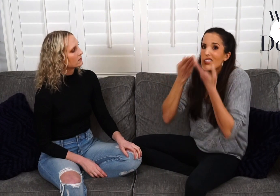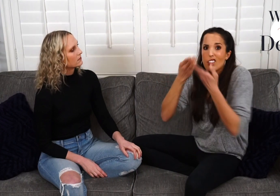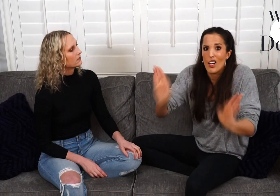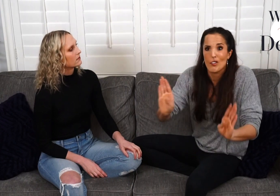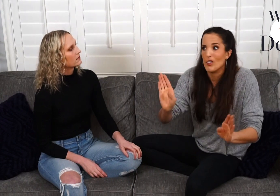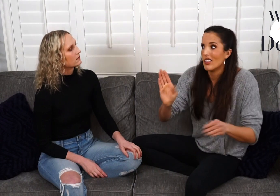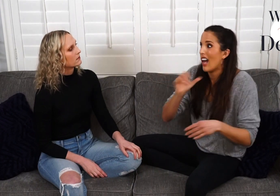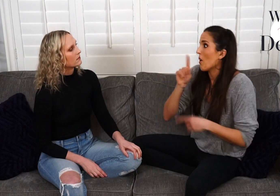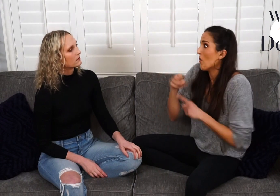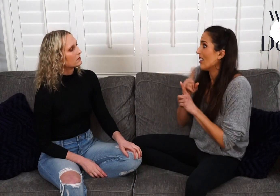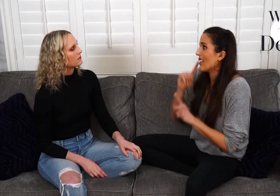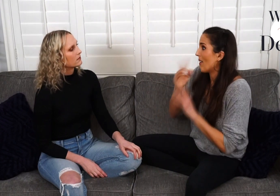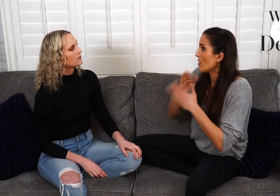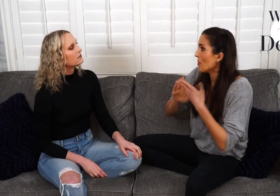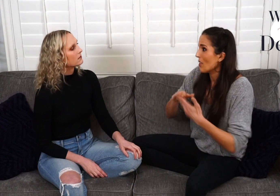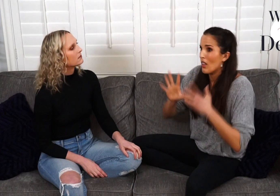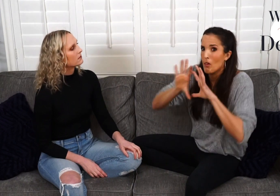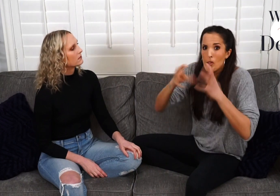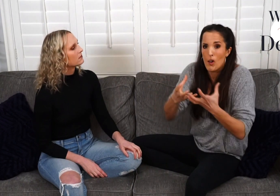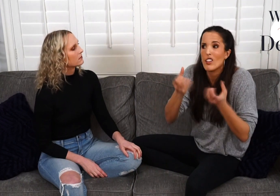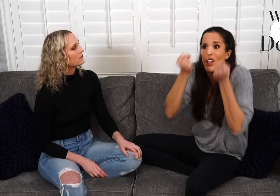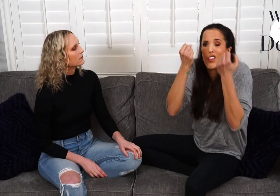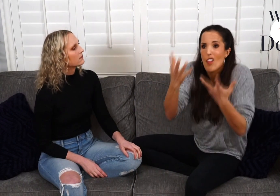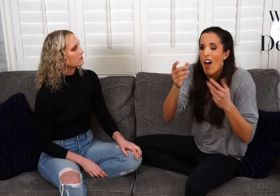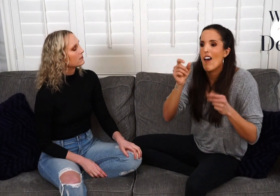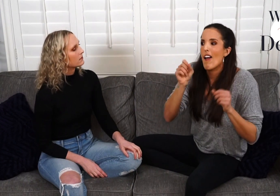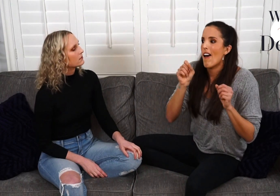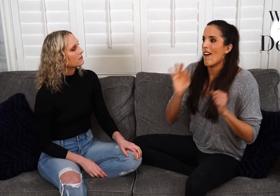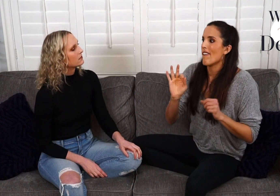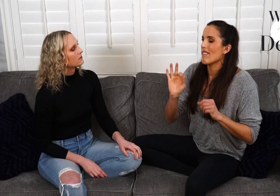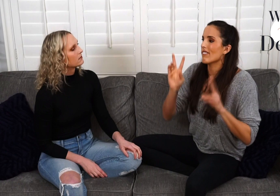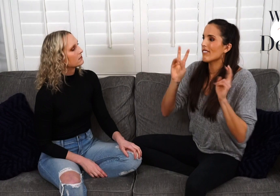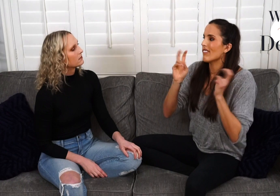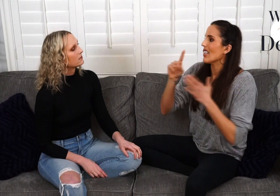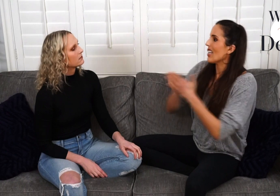in general, not only the Deaf community, but the world there's a lot “cancel